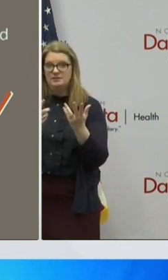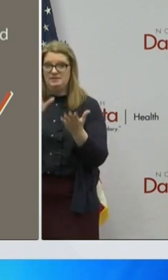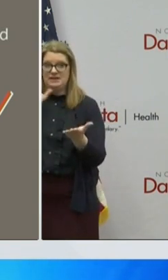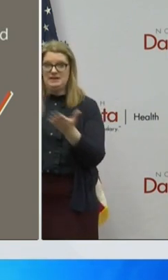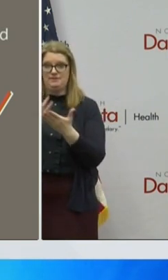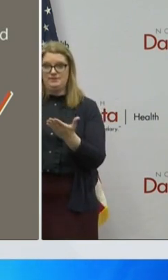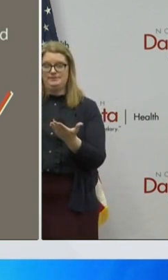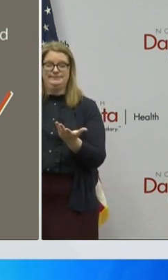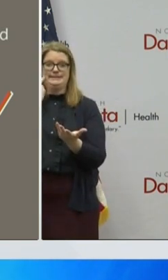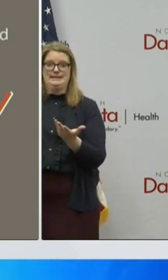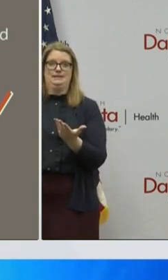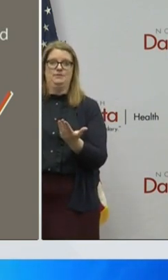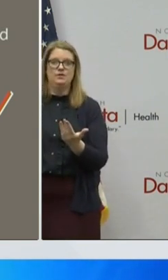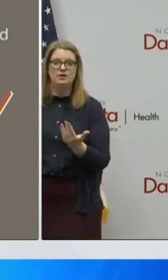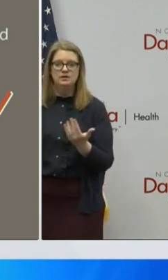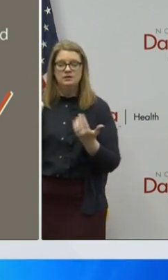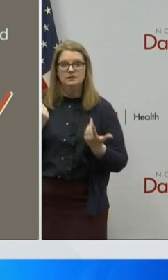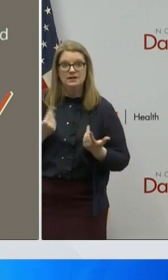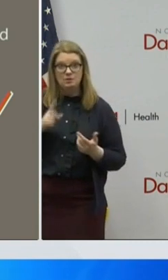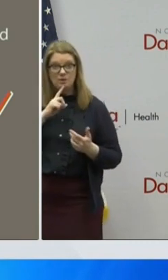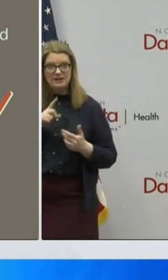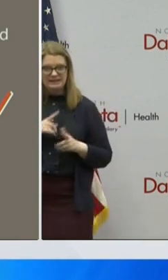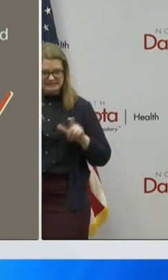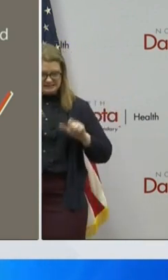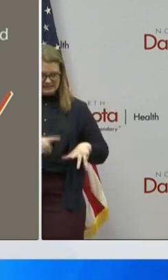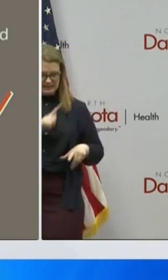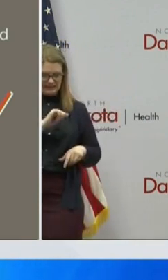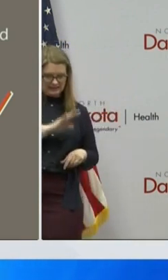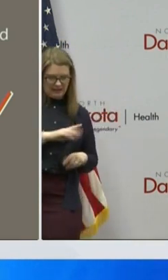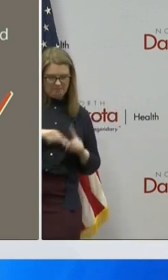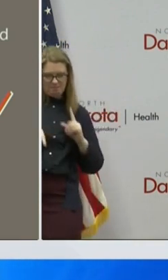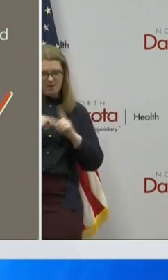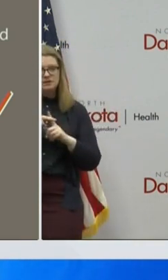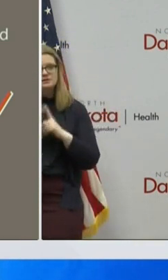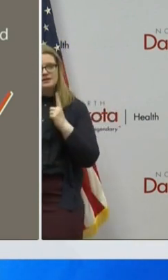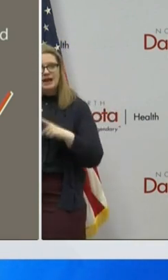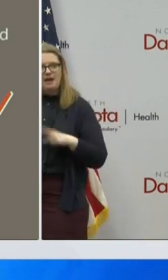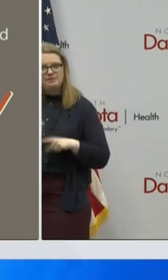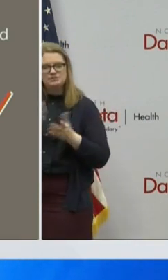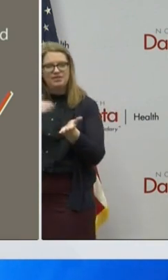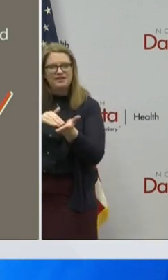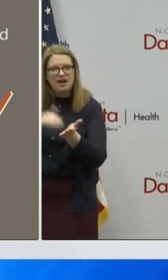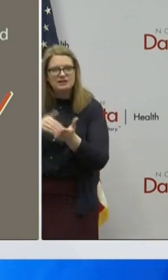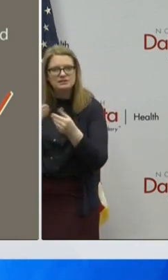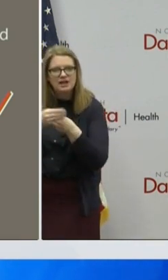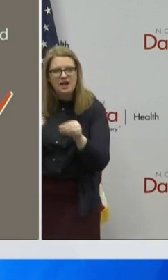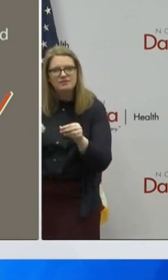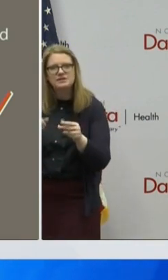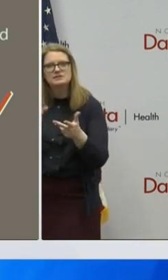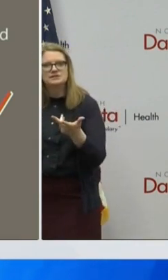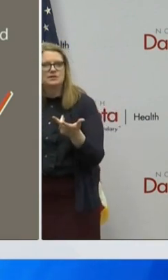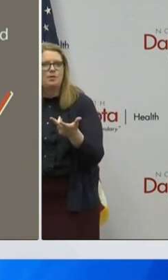THE PLANE IS LAST FOUR OR FIVE WEEKS. WE KNEW THIS IS GOING TO GO